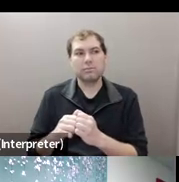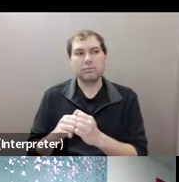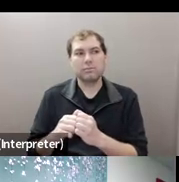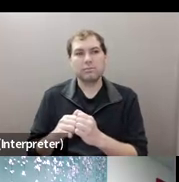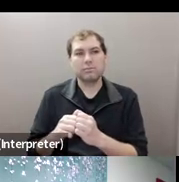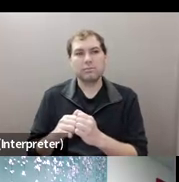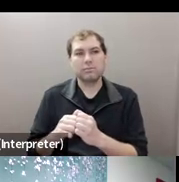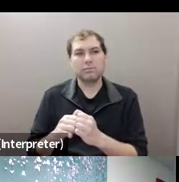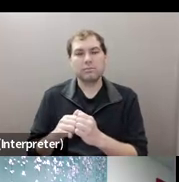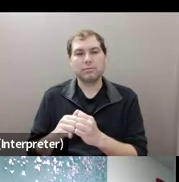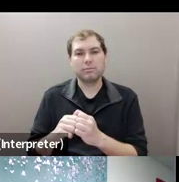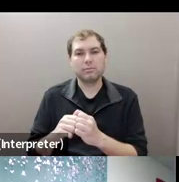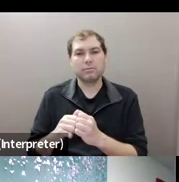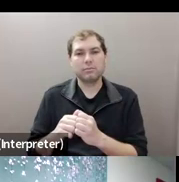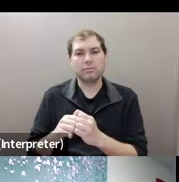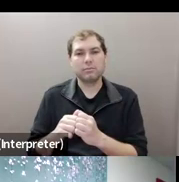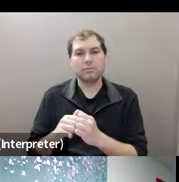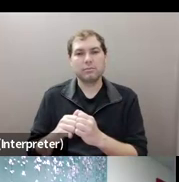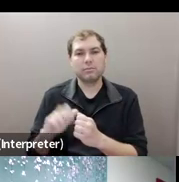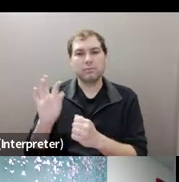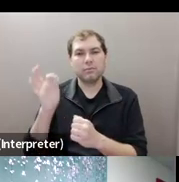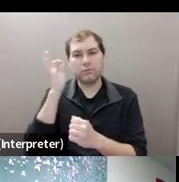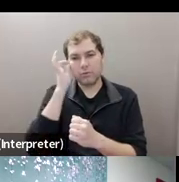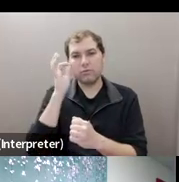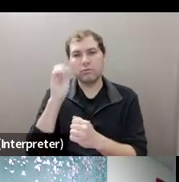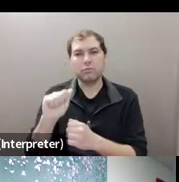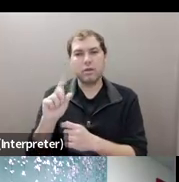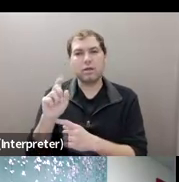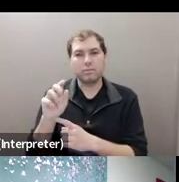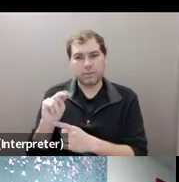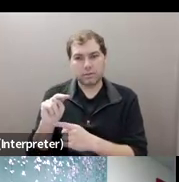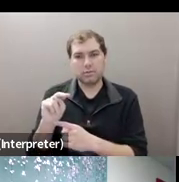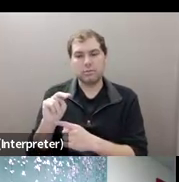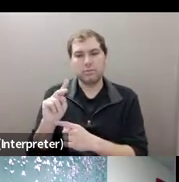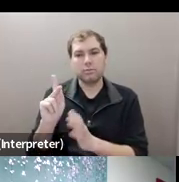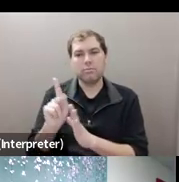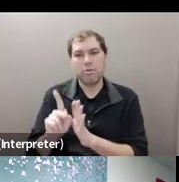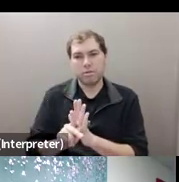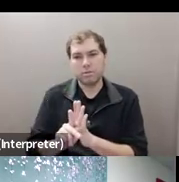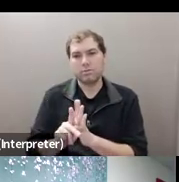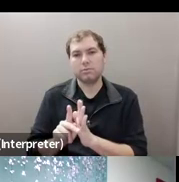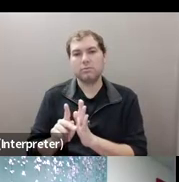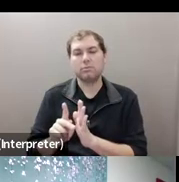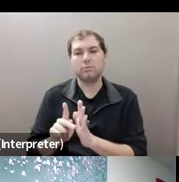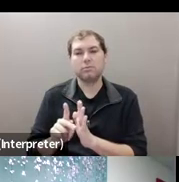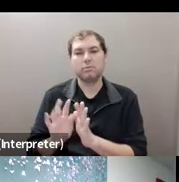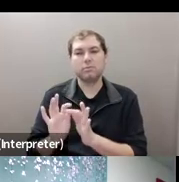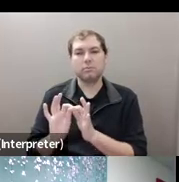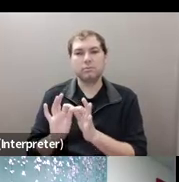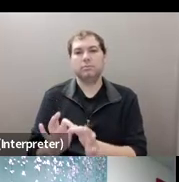17036717673: the 17036717673: policy from 17036717673: at 1 point targeted education and then at another